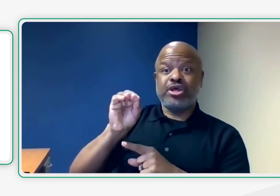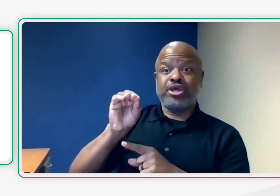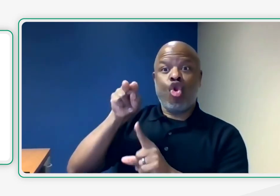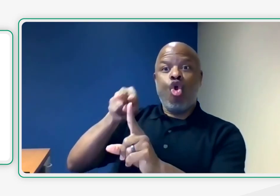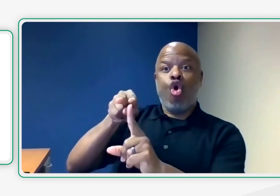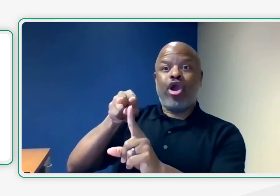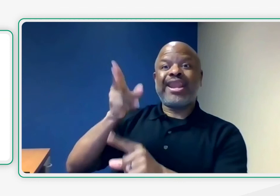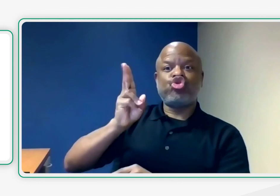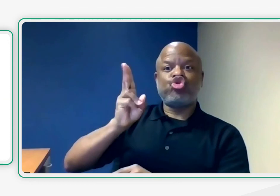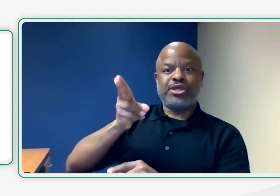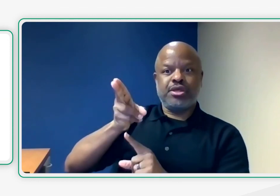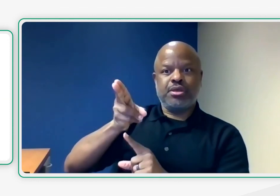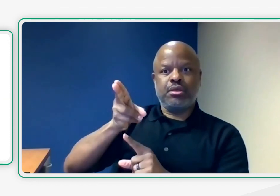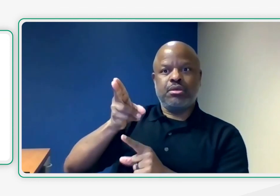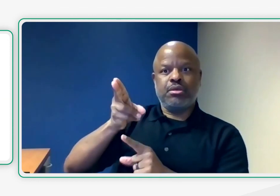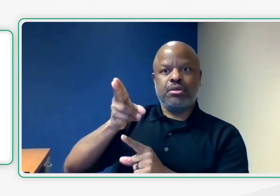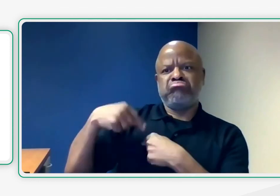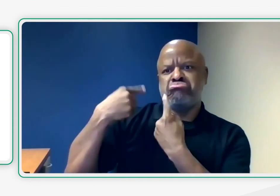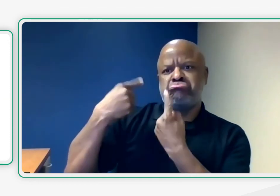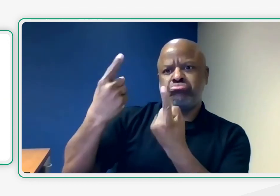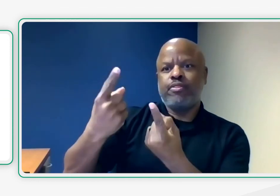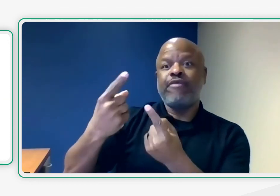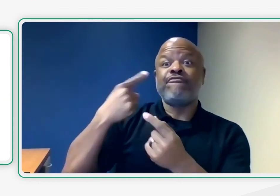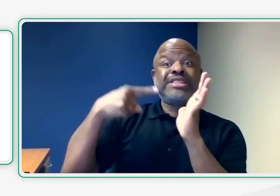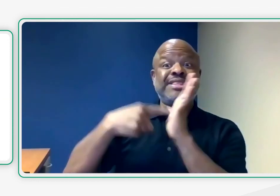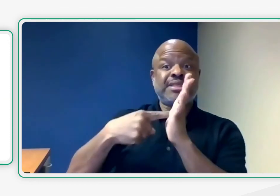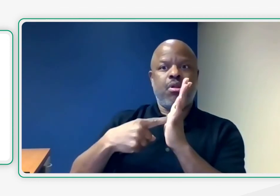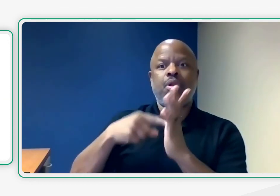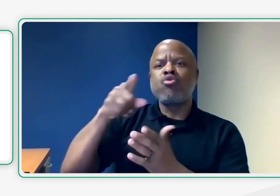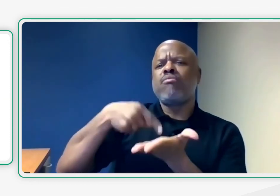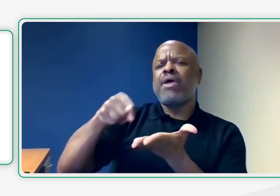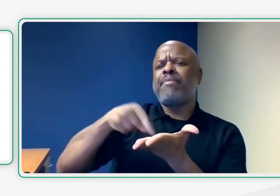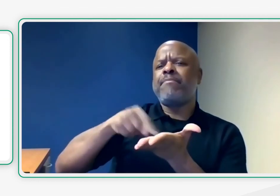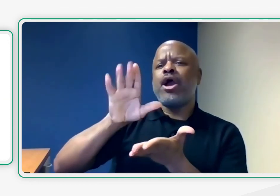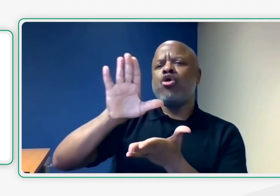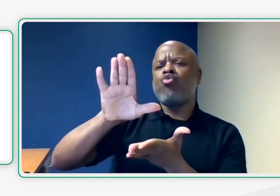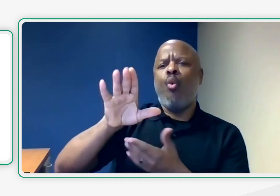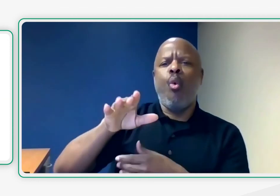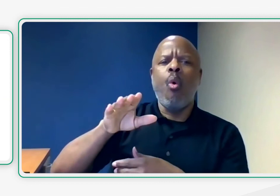very interesting: 35% of your credit scores comes from your spending history.